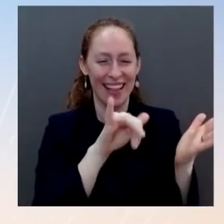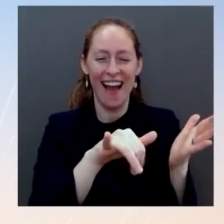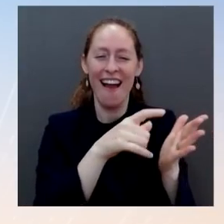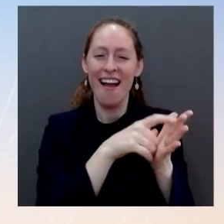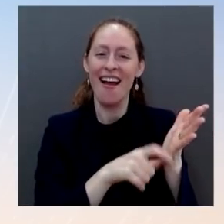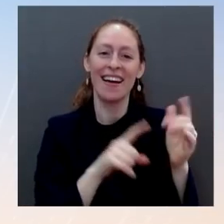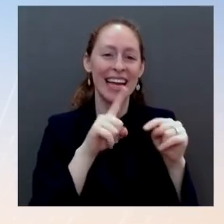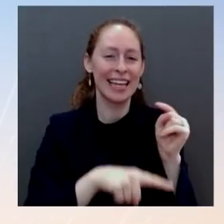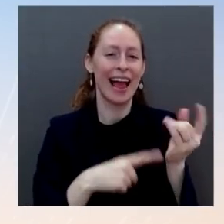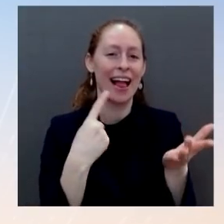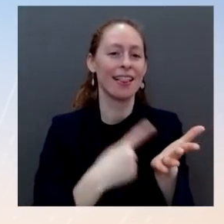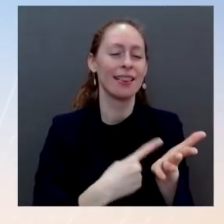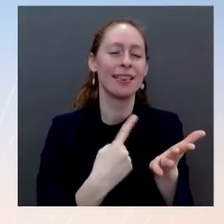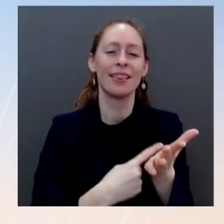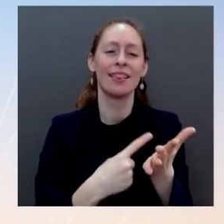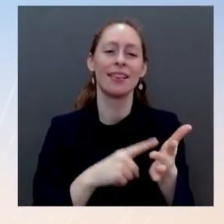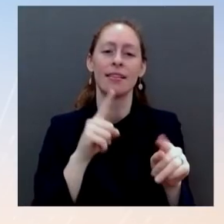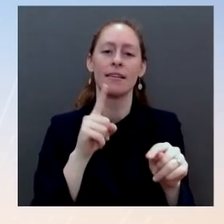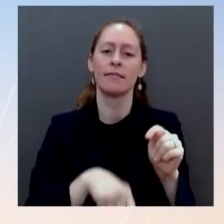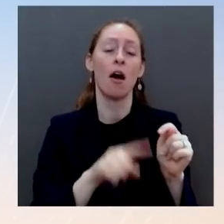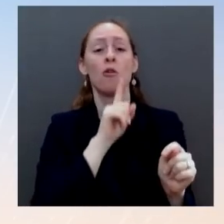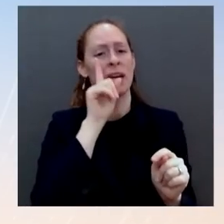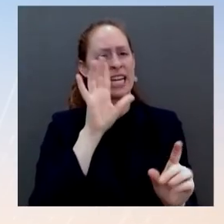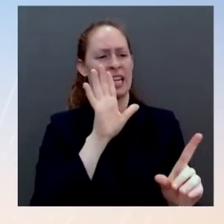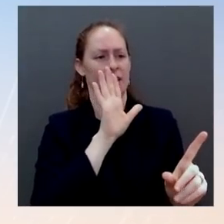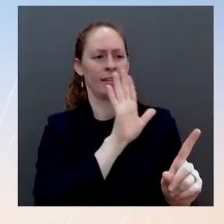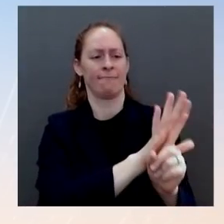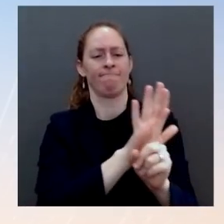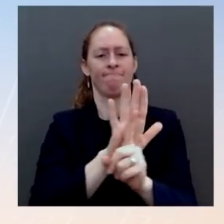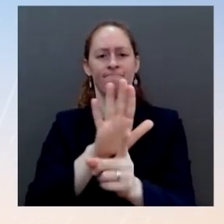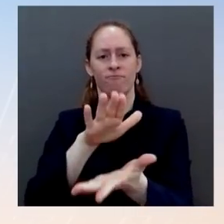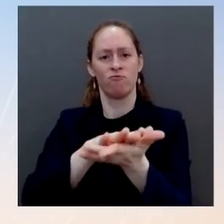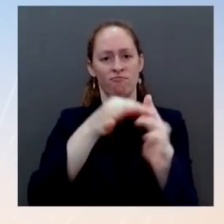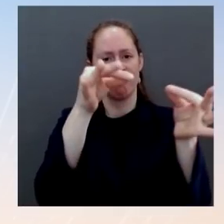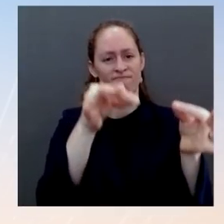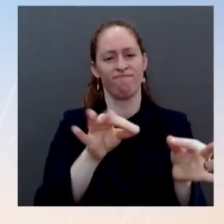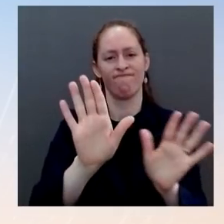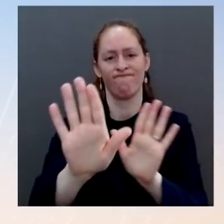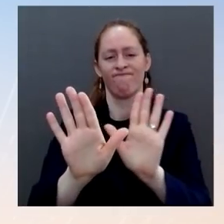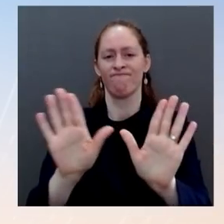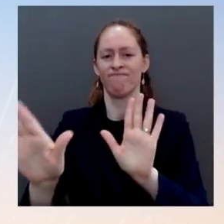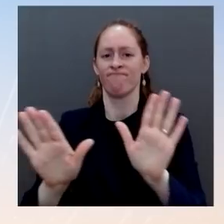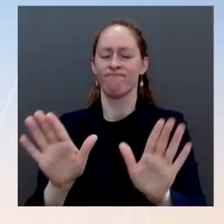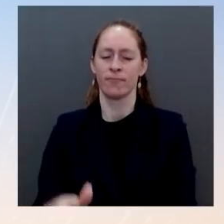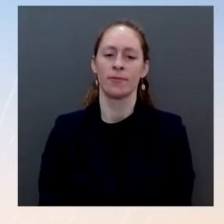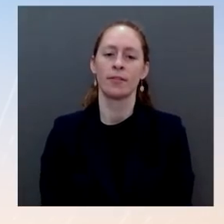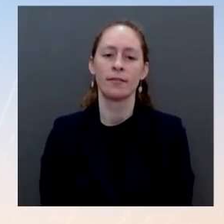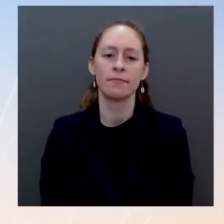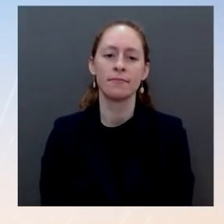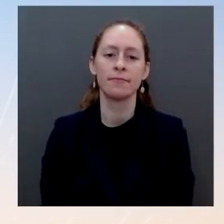And some have taken some steps, some have not, but those will always be decisions up to local school districts. The Press: And then, the latest CDC data shows